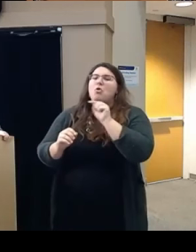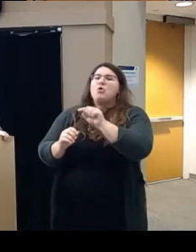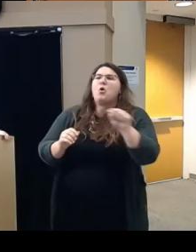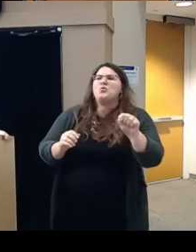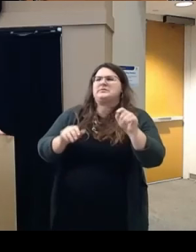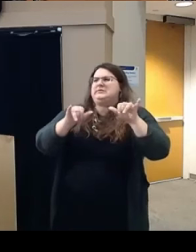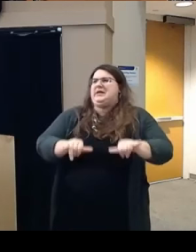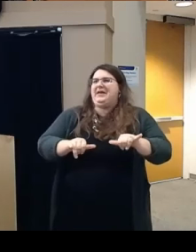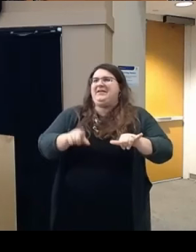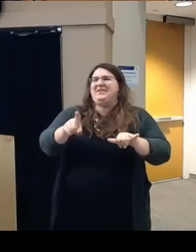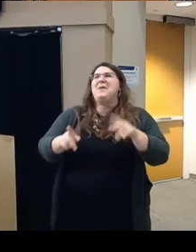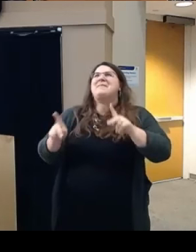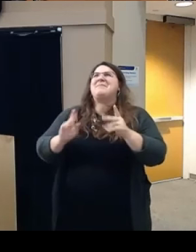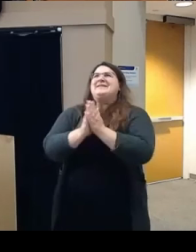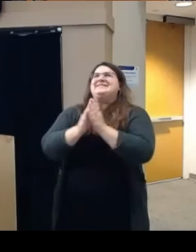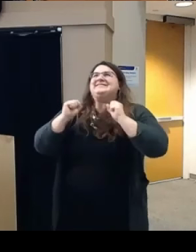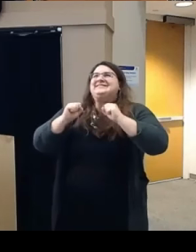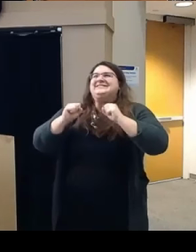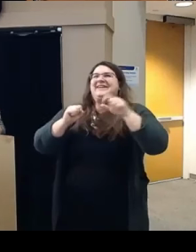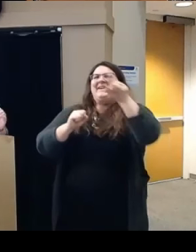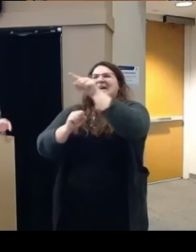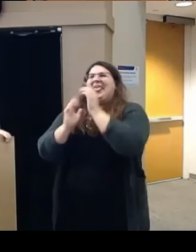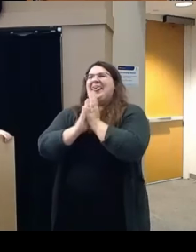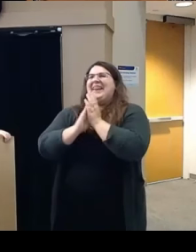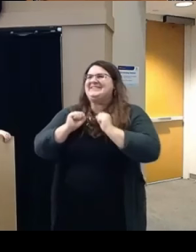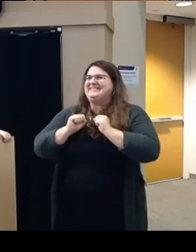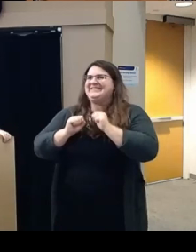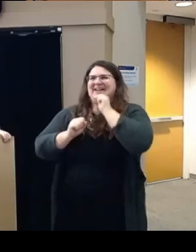I didn't I didn't hear Too Many size thank you suo for that for that clap